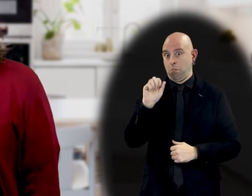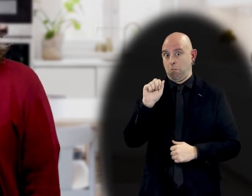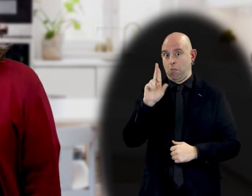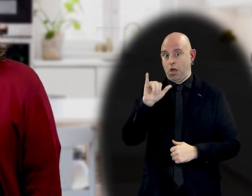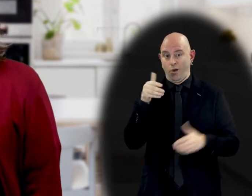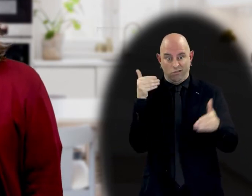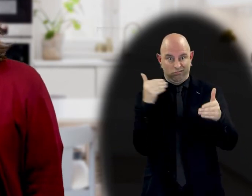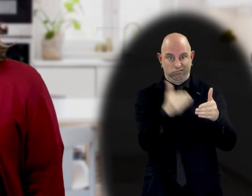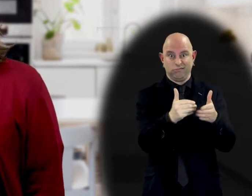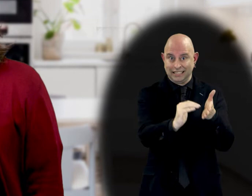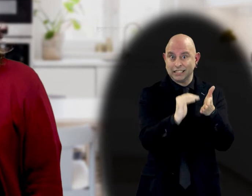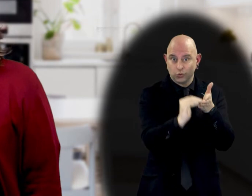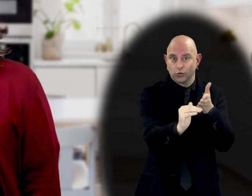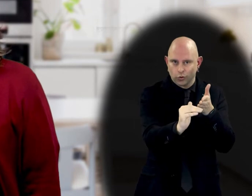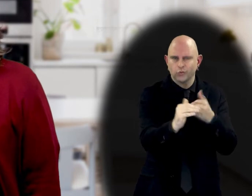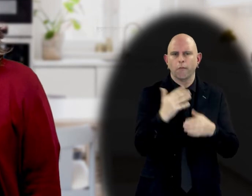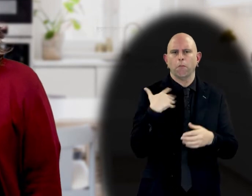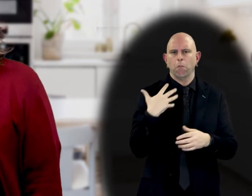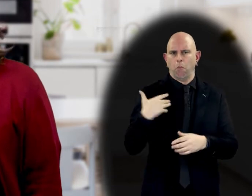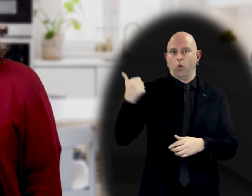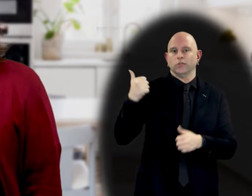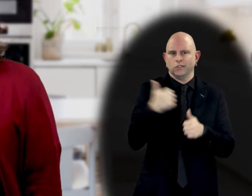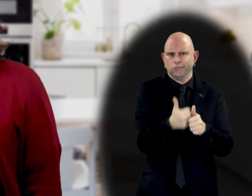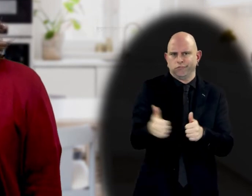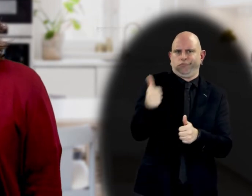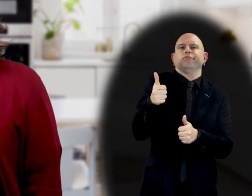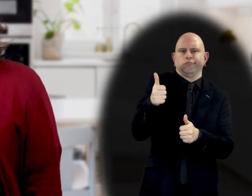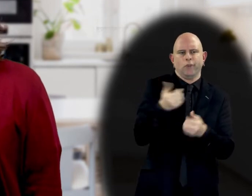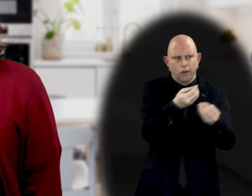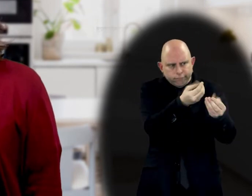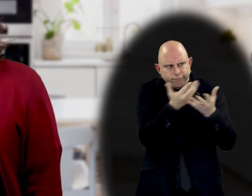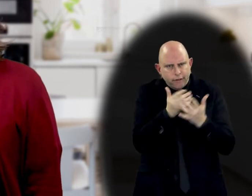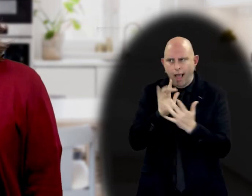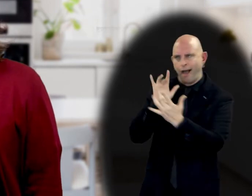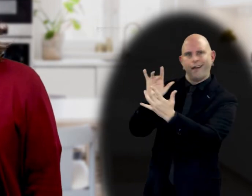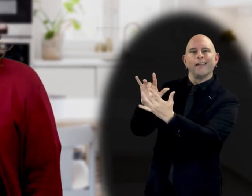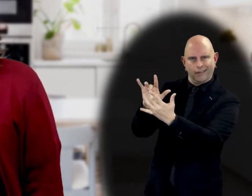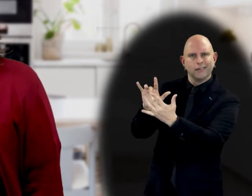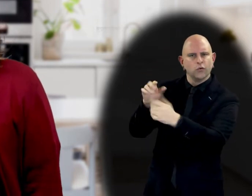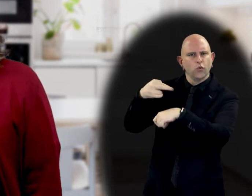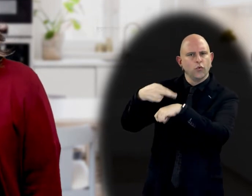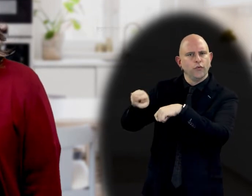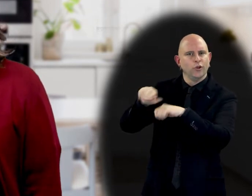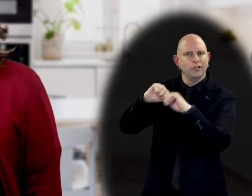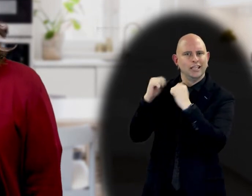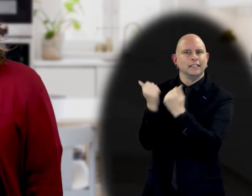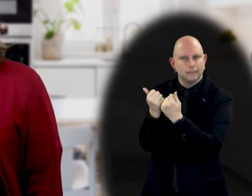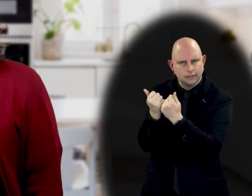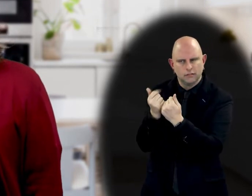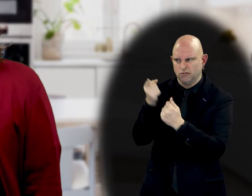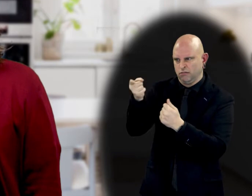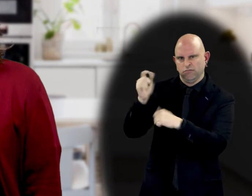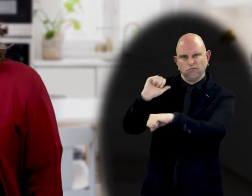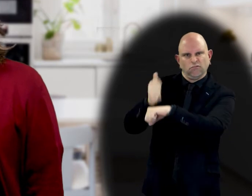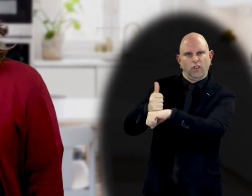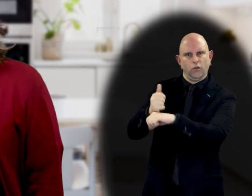Before Mary was even discharged, the health care agency had scheduled a remote interpreter to introduce me to Anika.